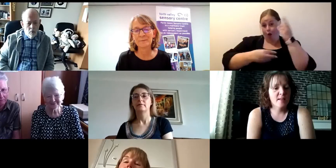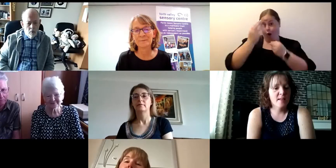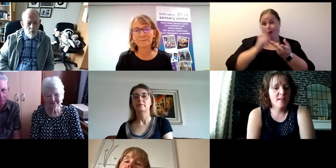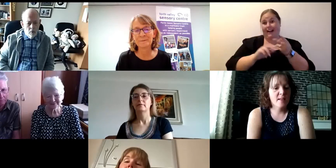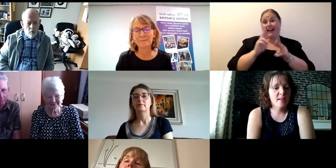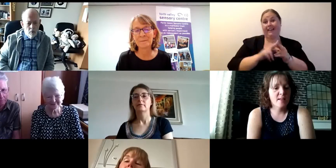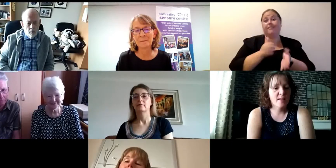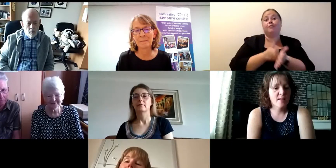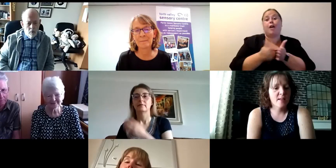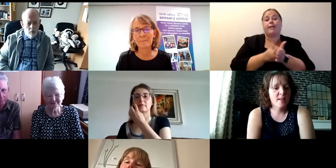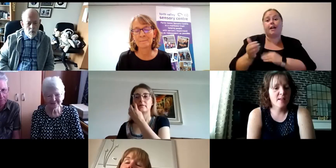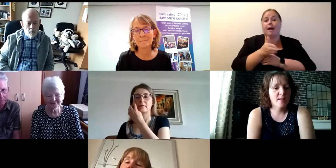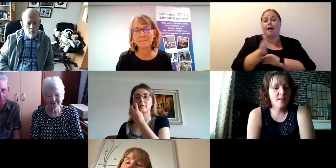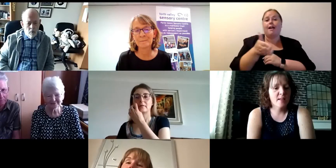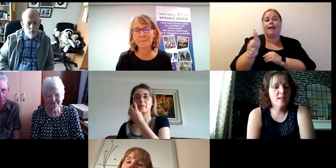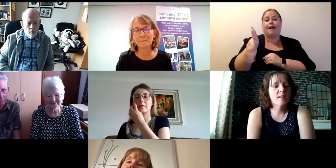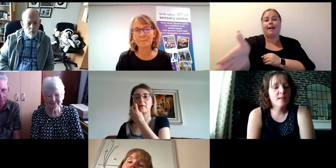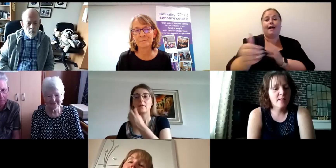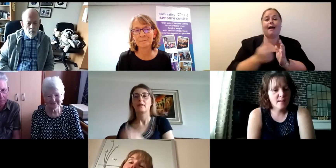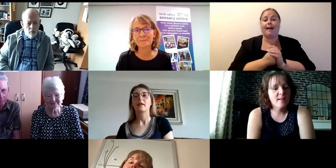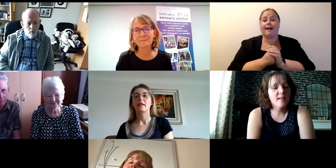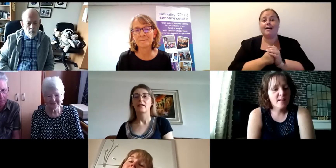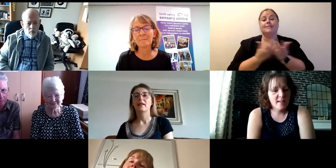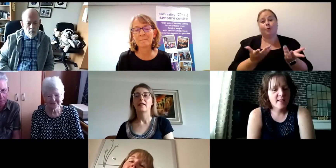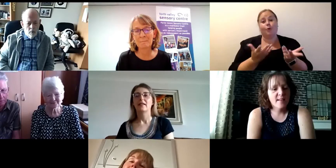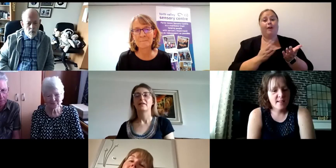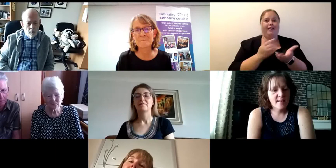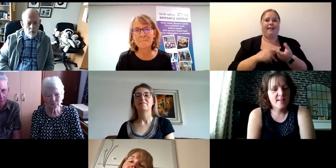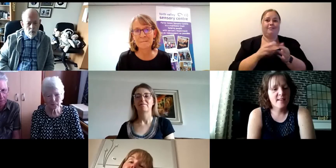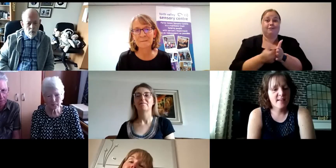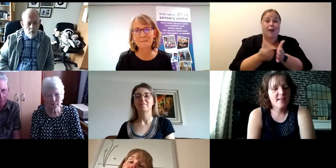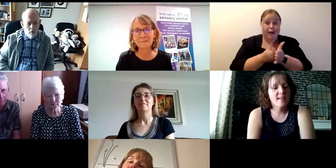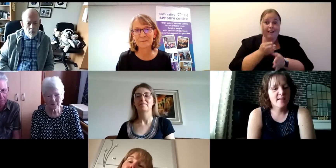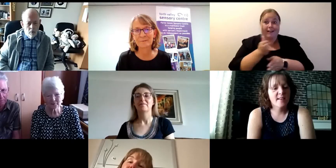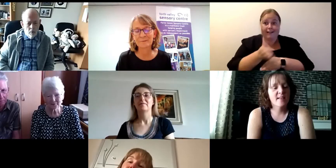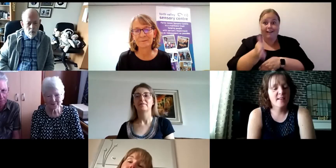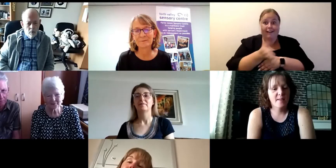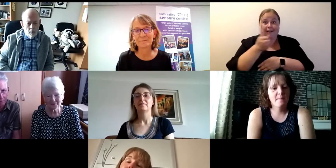you use all the time so the more you go the less instruction needed